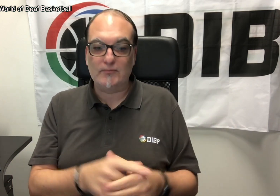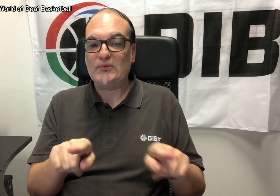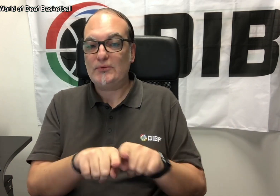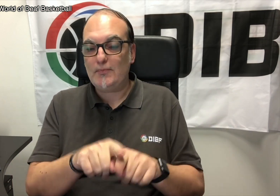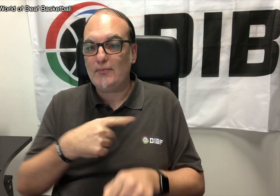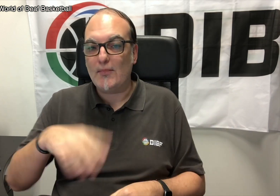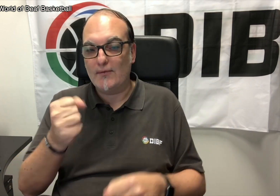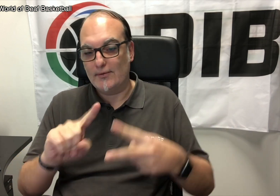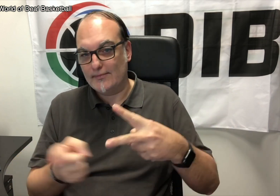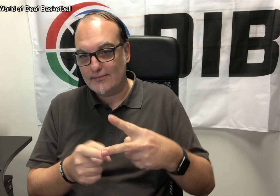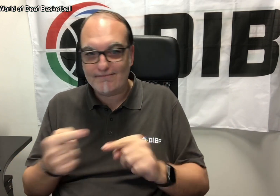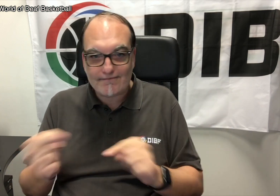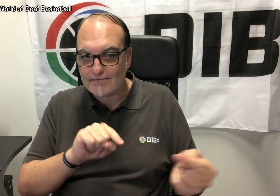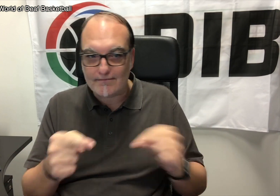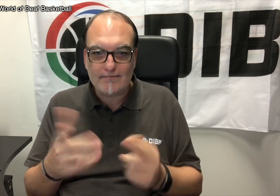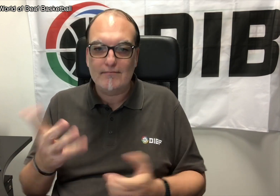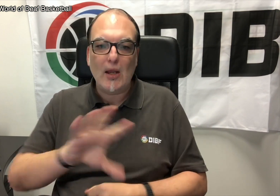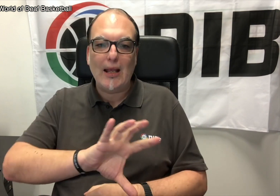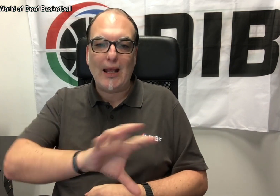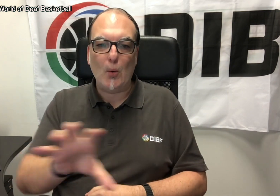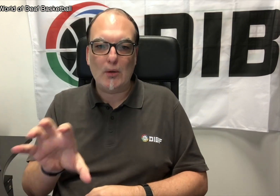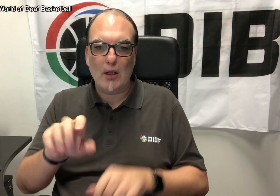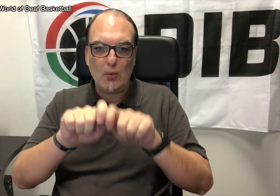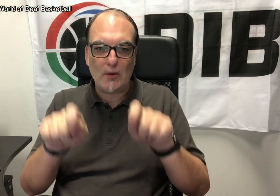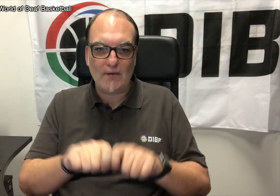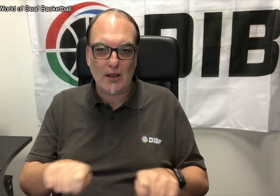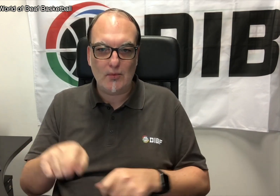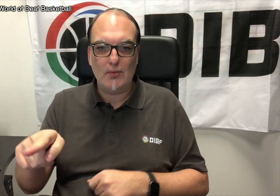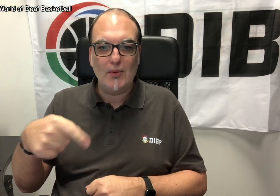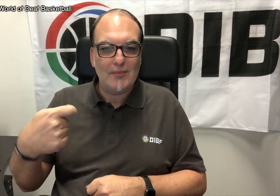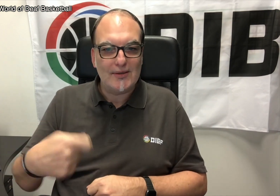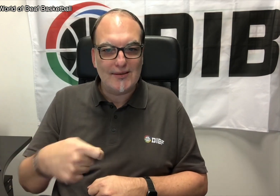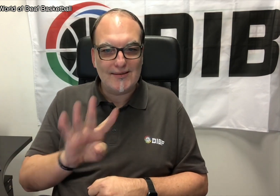We also discussed whether to have the four presidents